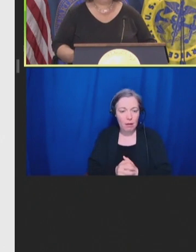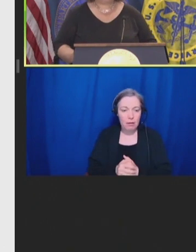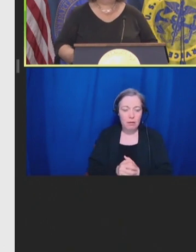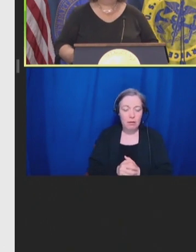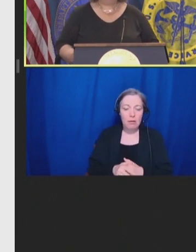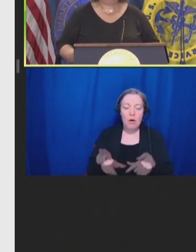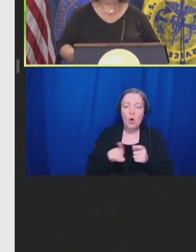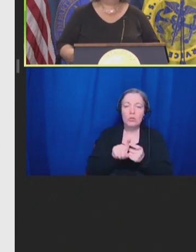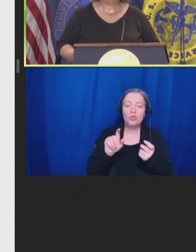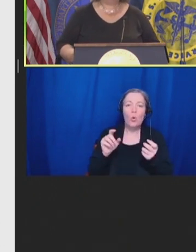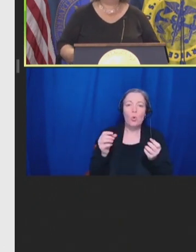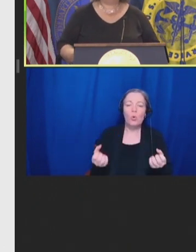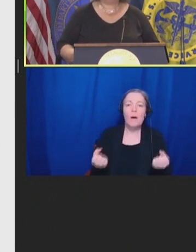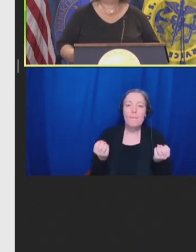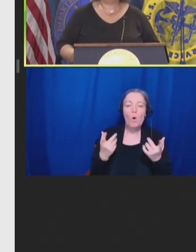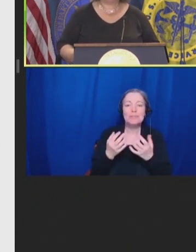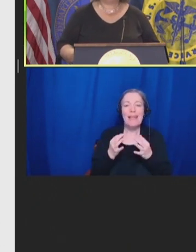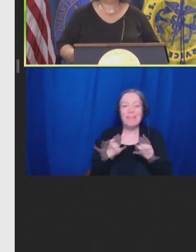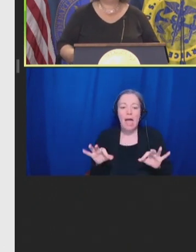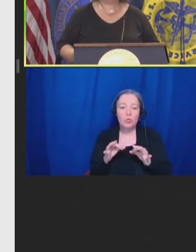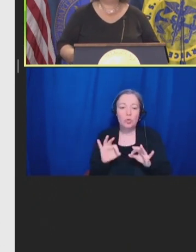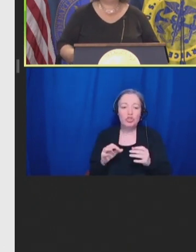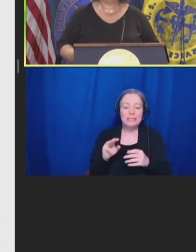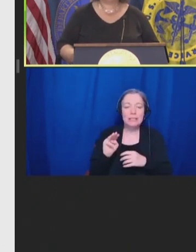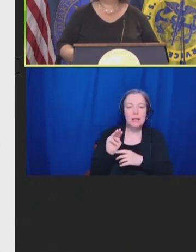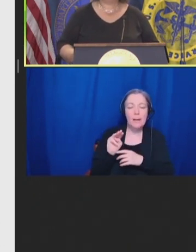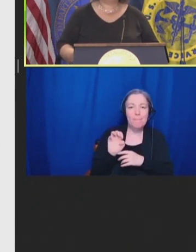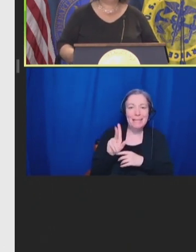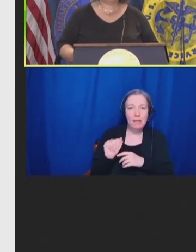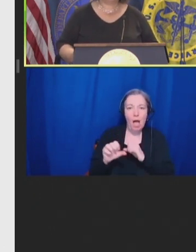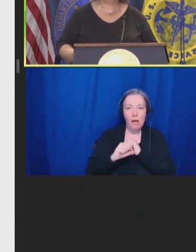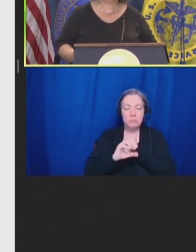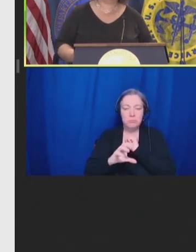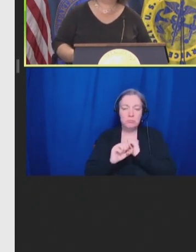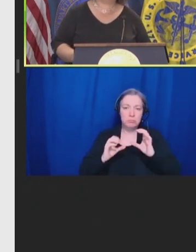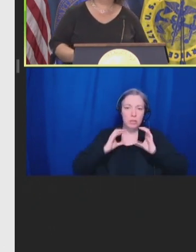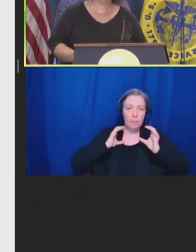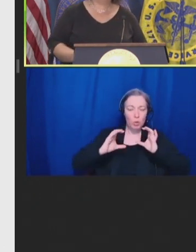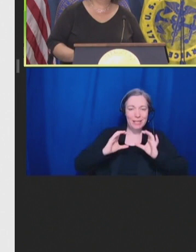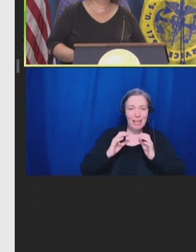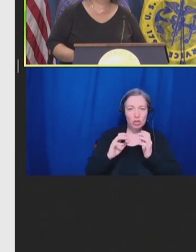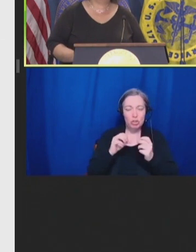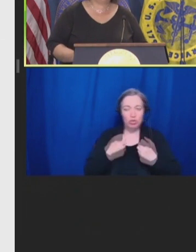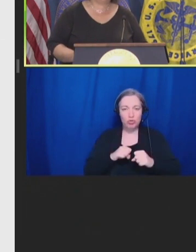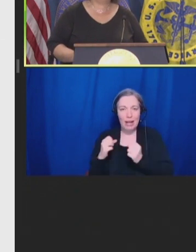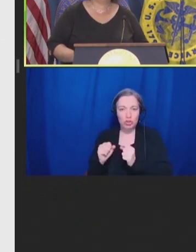strategies, as we saw through COVID, there is a huge, huge, huge effort in communicating with the